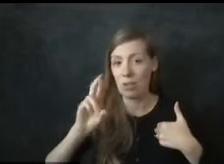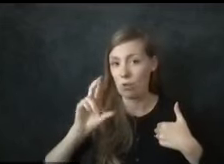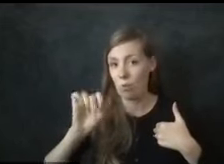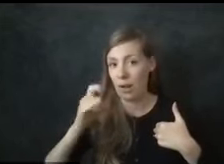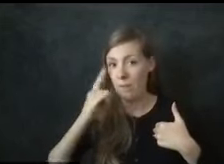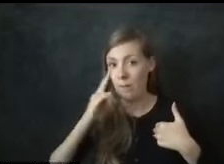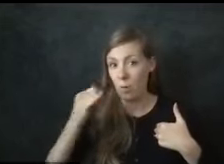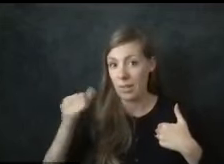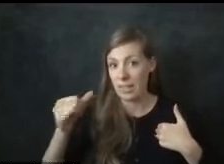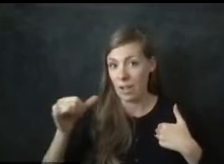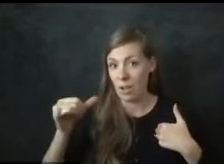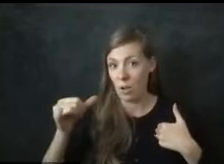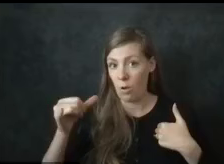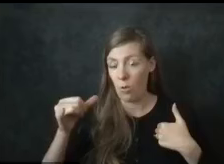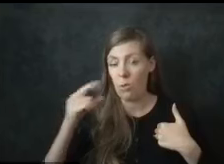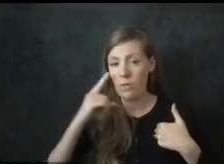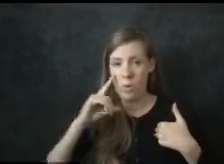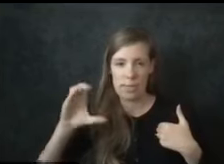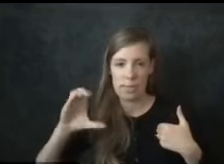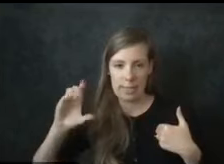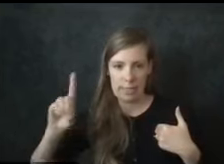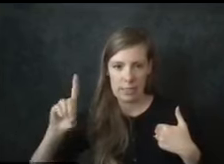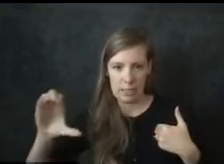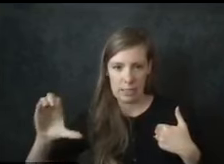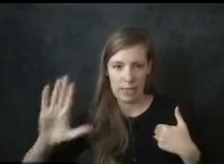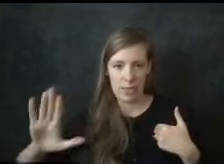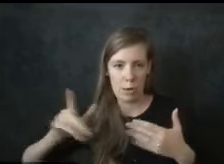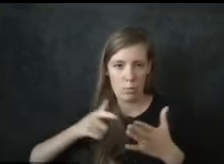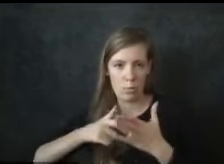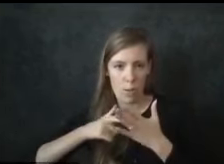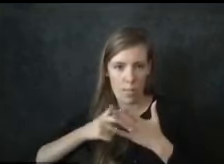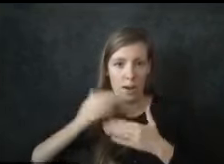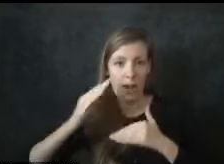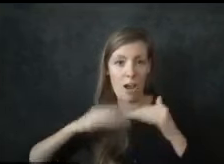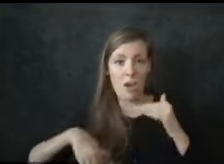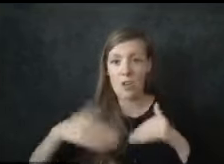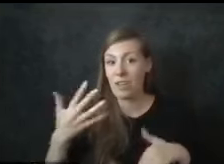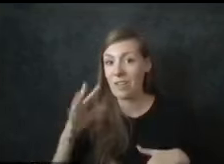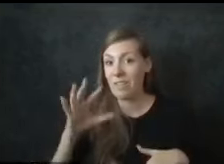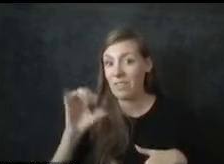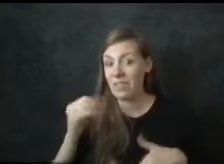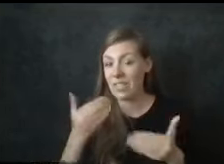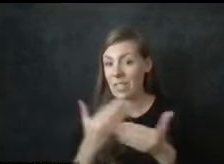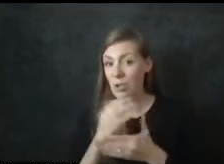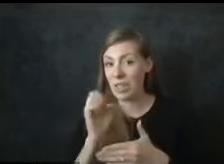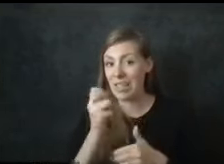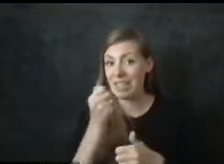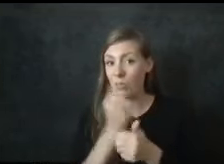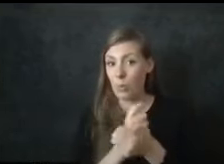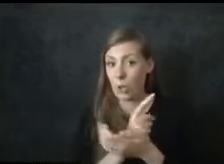tier for CDC that is, under 50 new cases per week, 100,000.